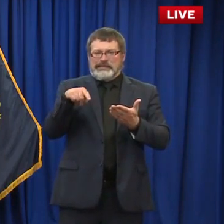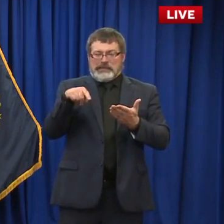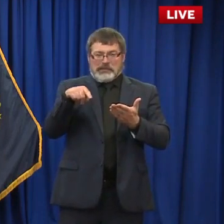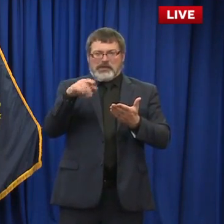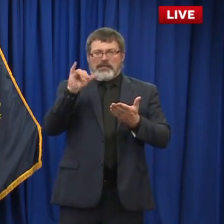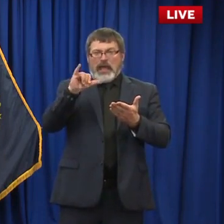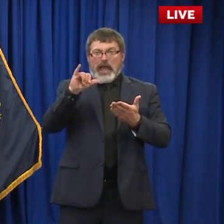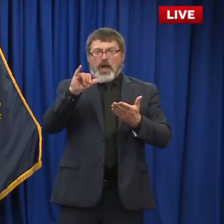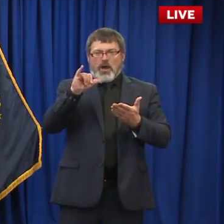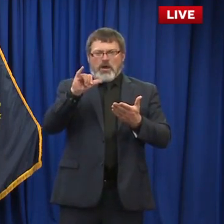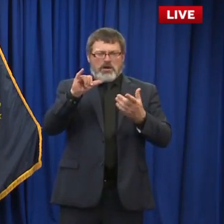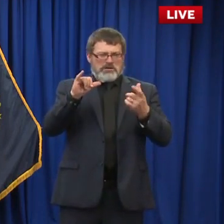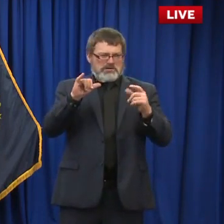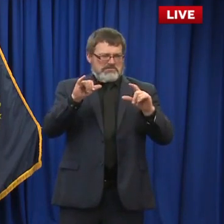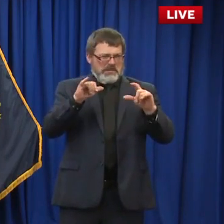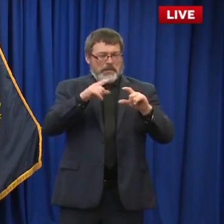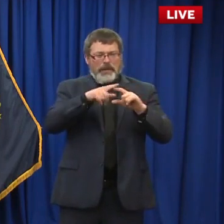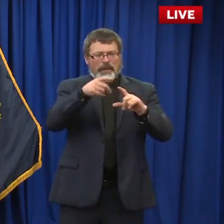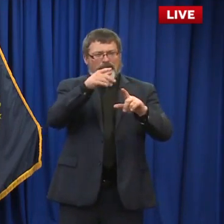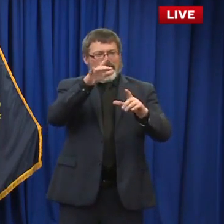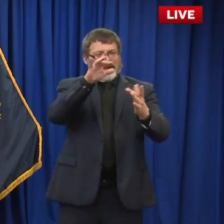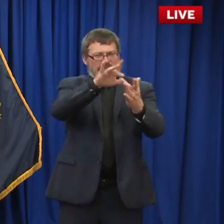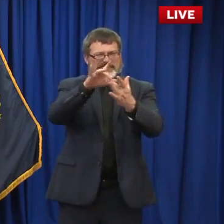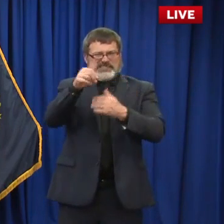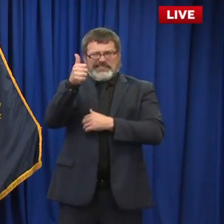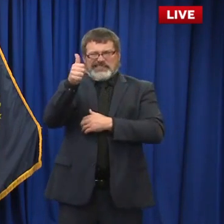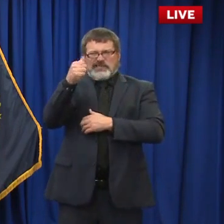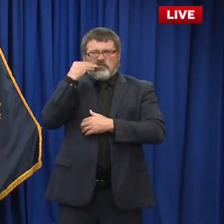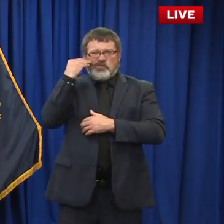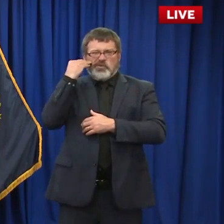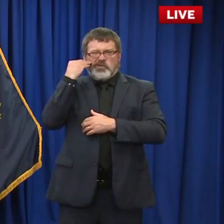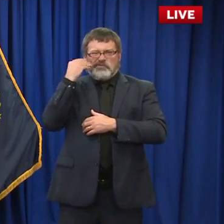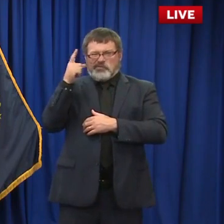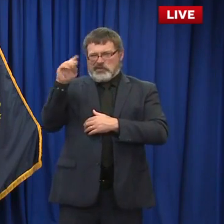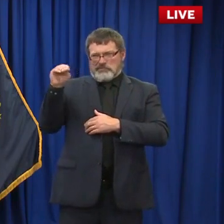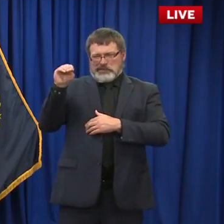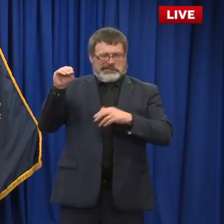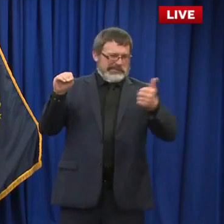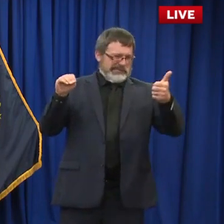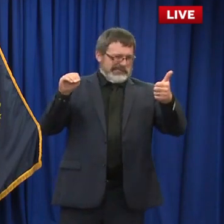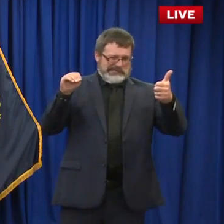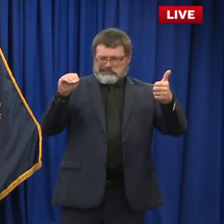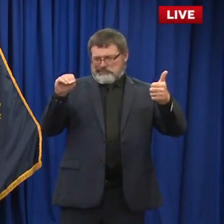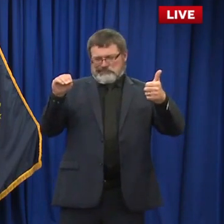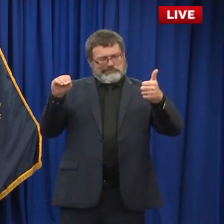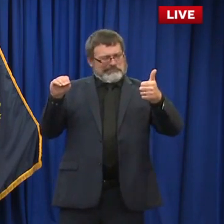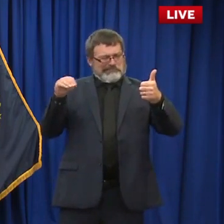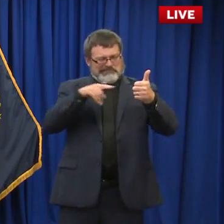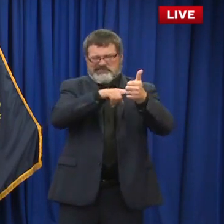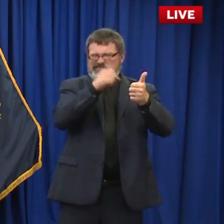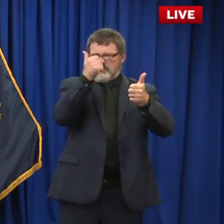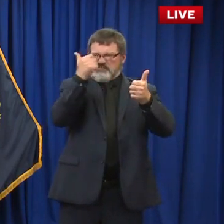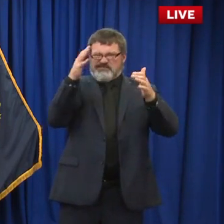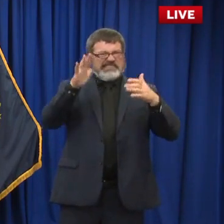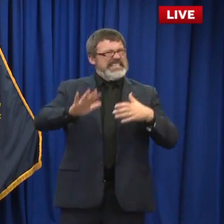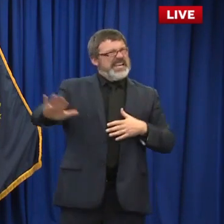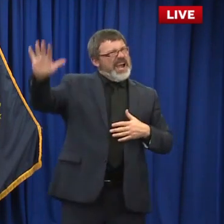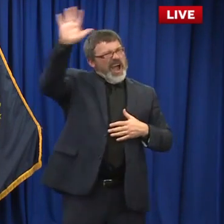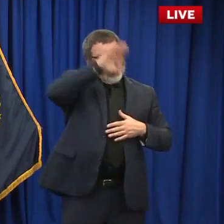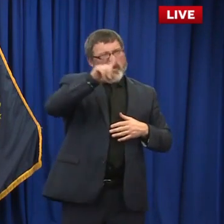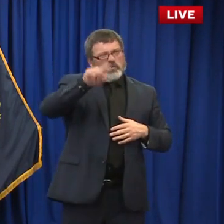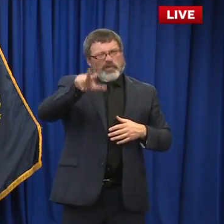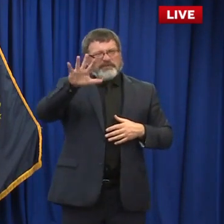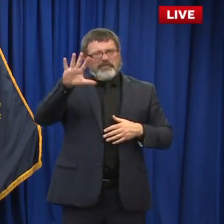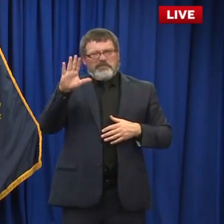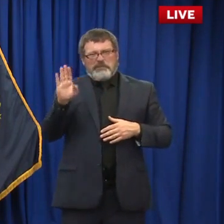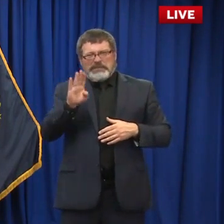IMPACTED TEN HOMES LET'S SAY, SO THERE WAS A COST BENEFIT ANALYSIS DONE ON SOME OF THAT WHERE IT DIDN'T REALLY MAKE SENSE AND A GOOD USE OF THE TAXPAYER DOLLARS, BUT FOR THE